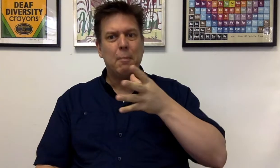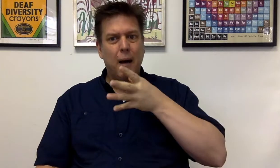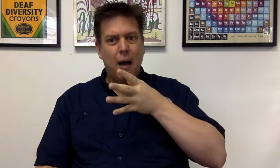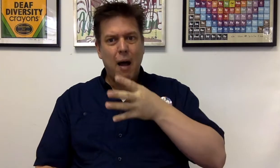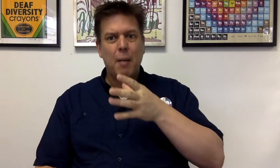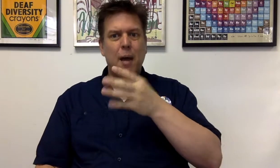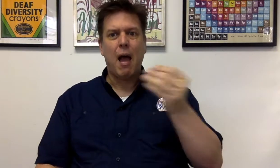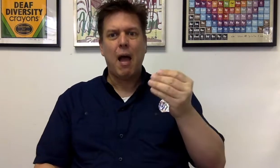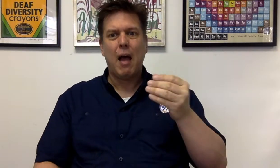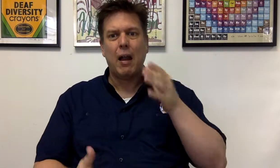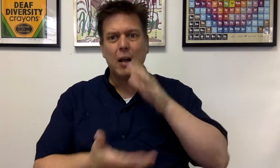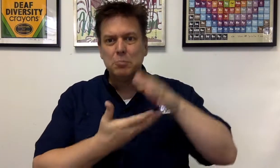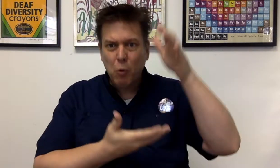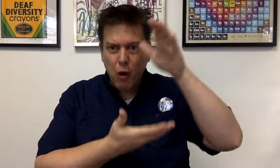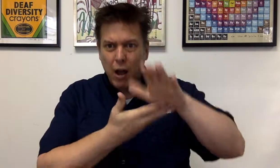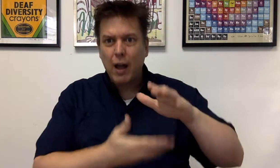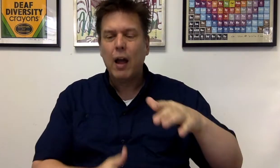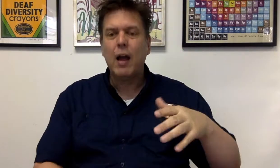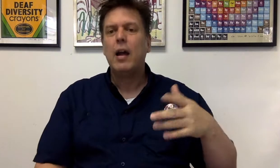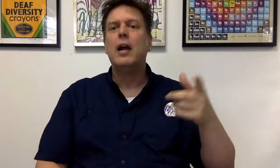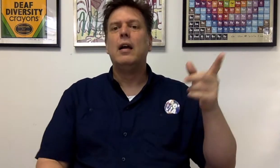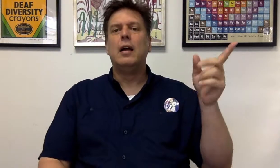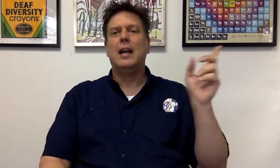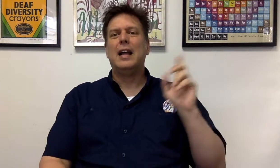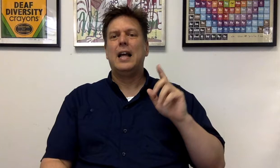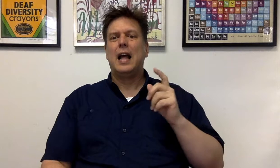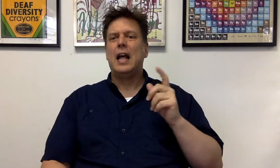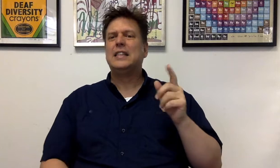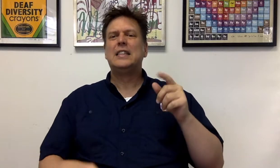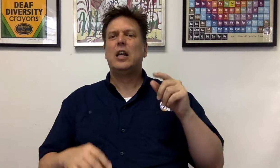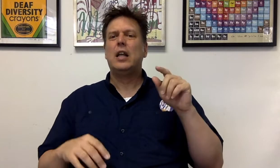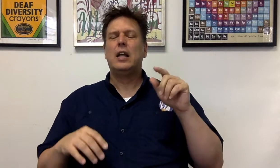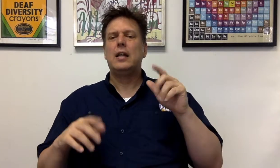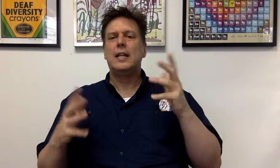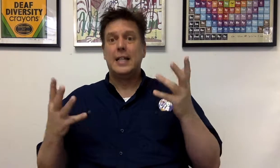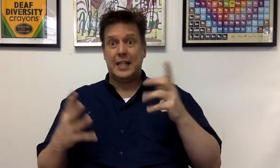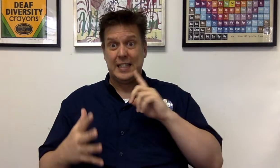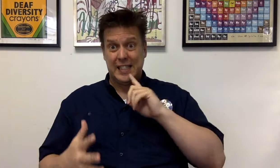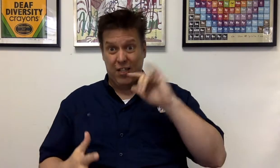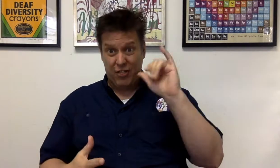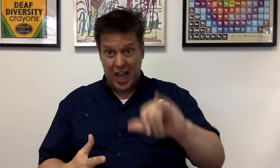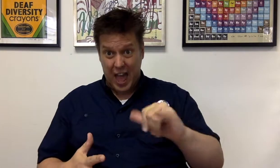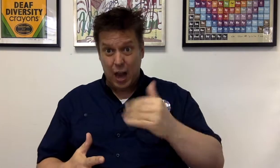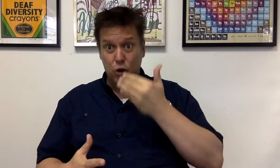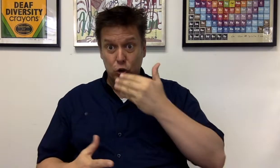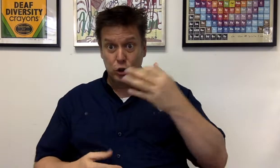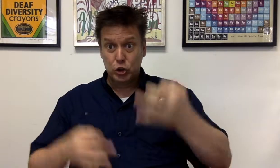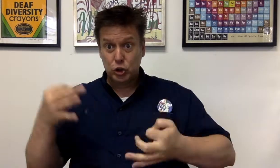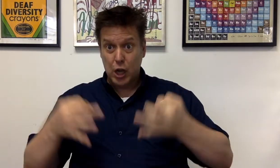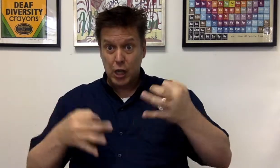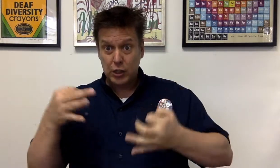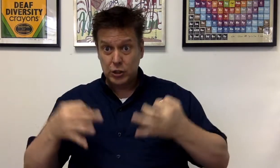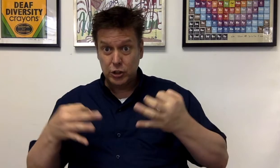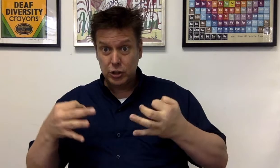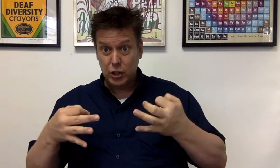favorite teacher and your mom and your husband or wife. Facebook is not a great